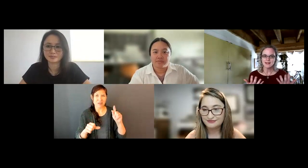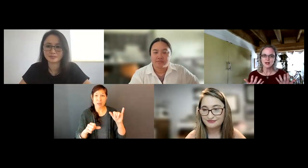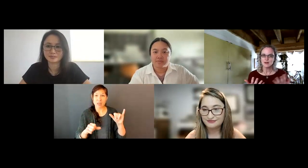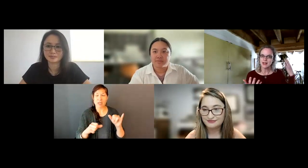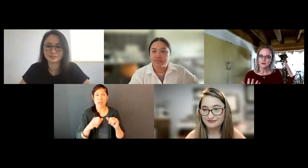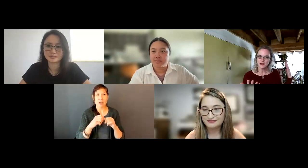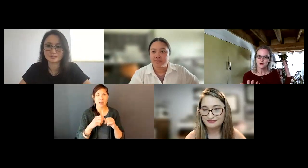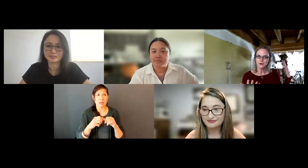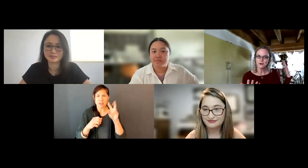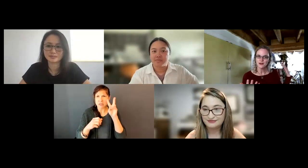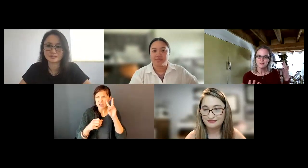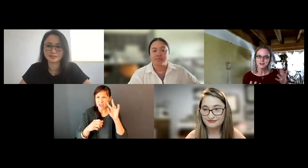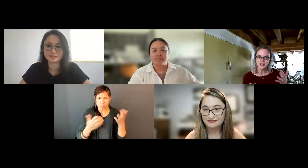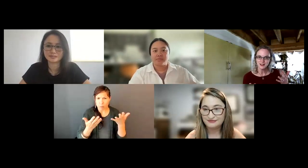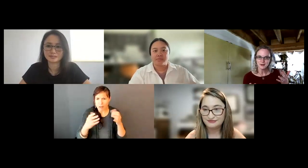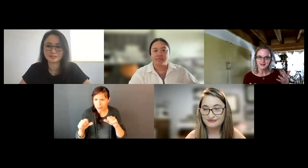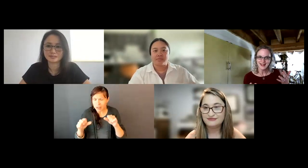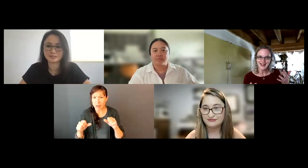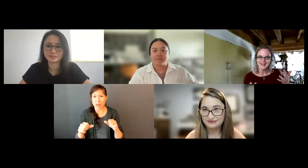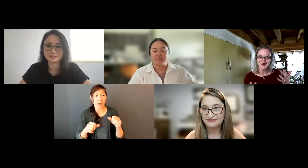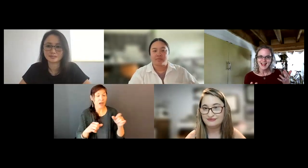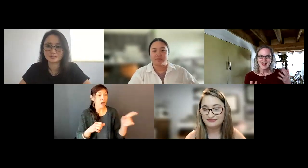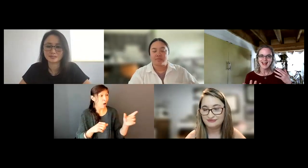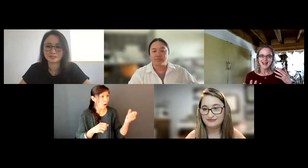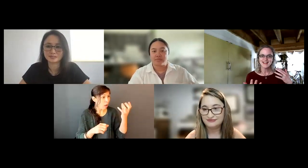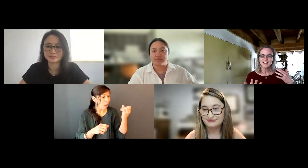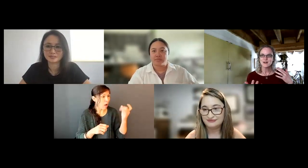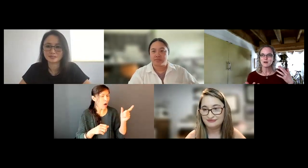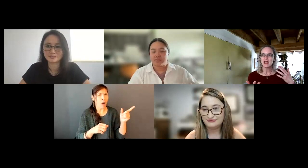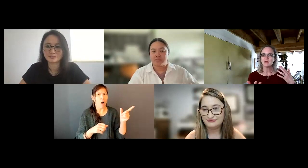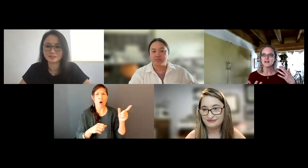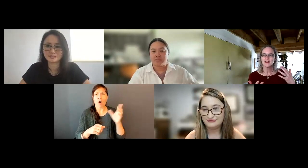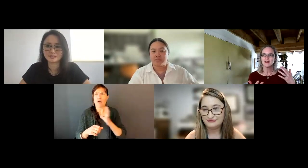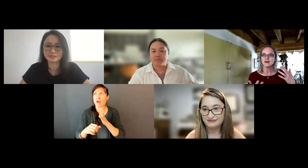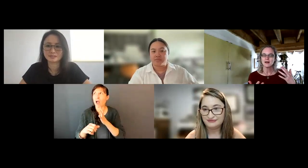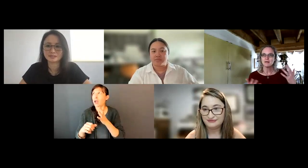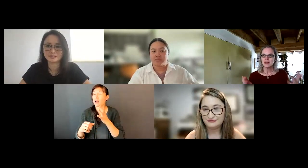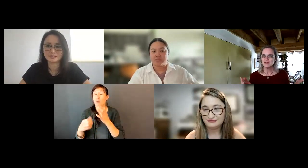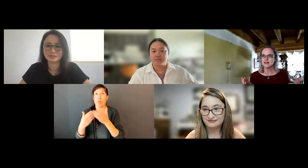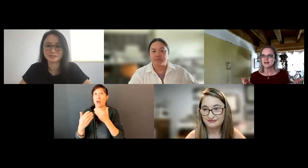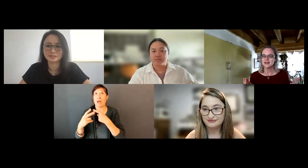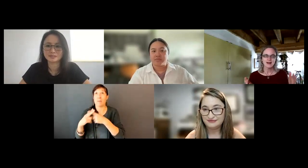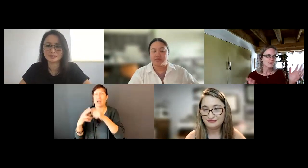and it doesn't always match what you were envisioning you were gonna get. And so to be able to pivot and say,